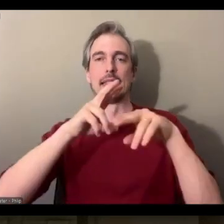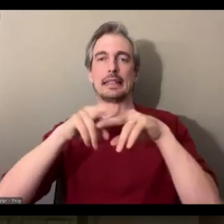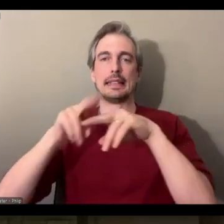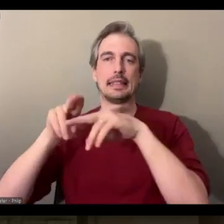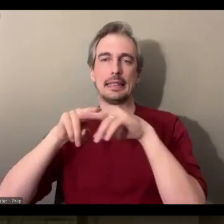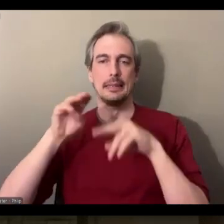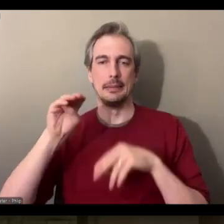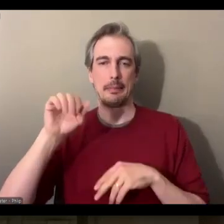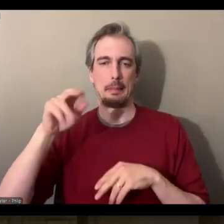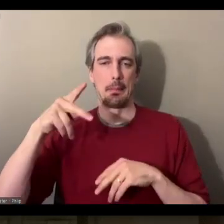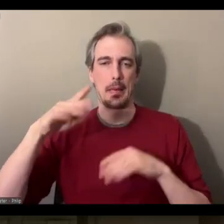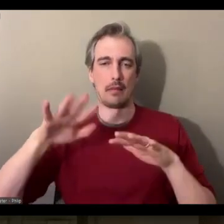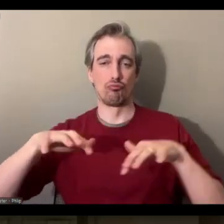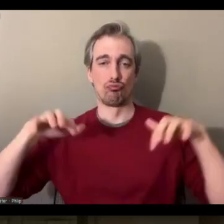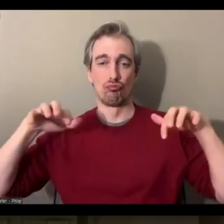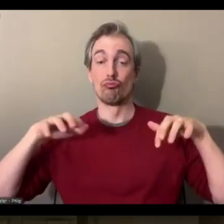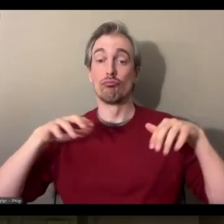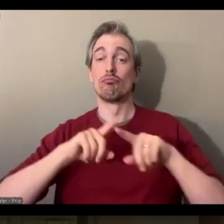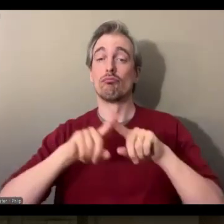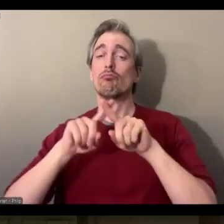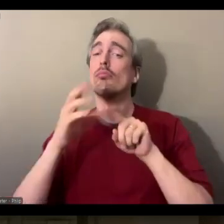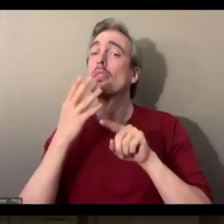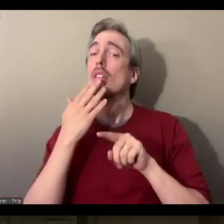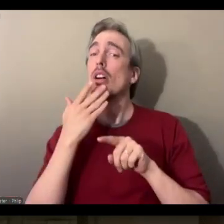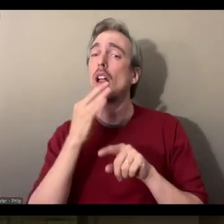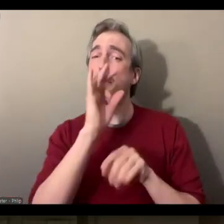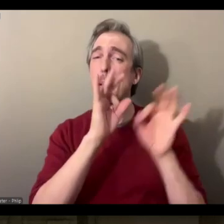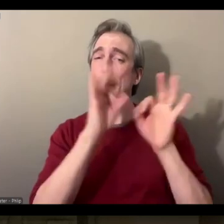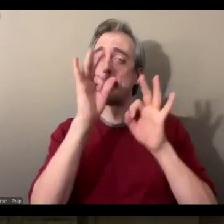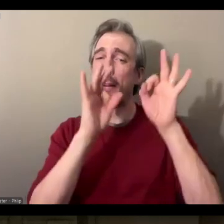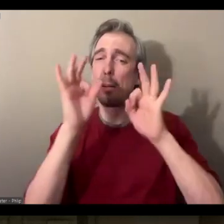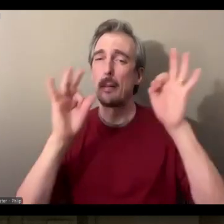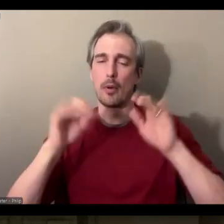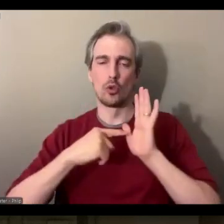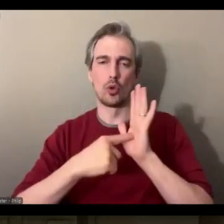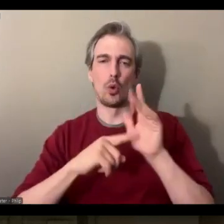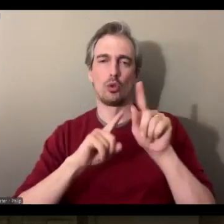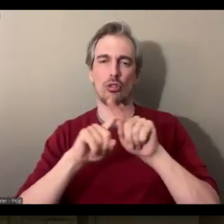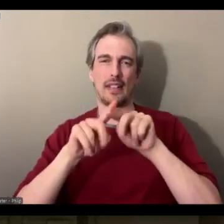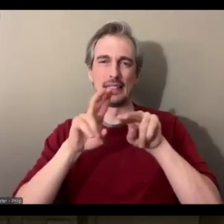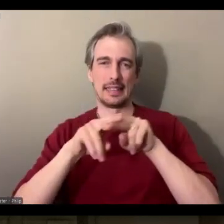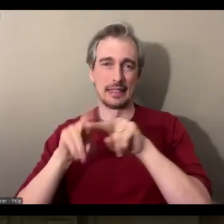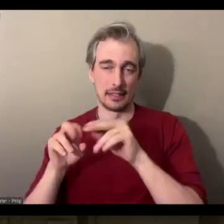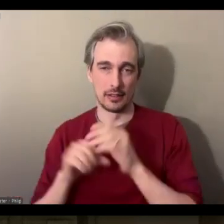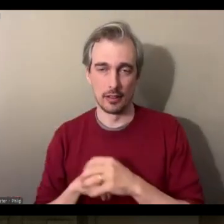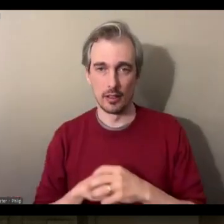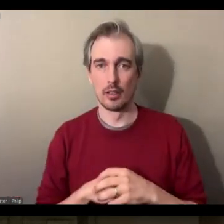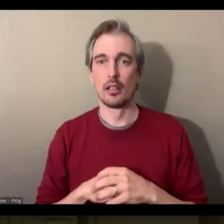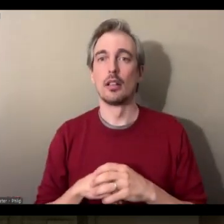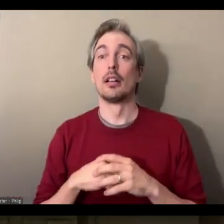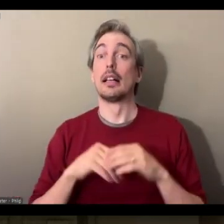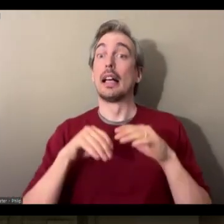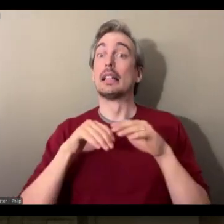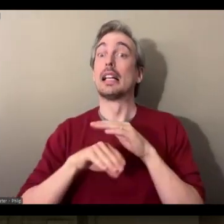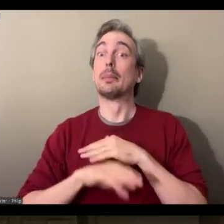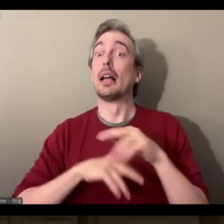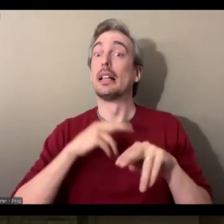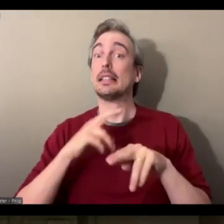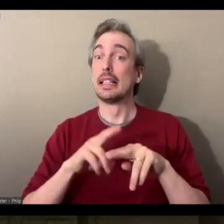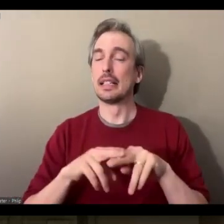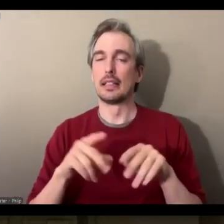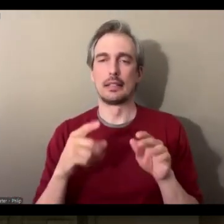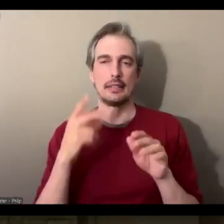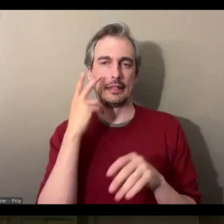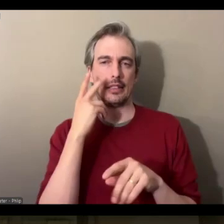seating is really shown in two versions. One is a little wheelchair icon, and the other one is